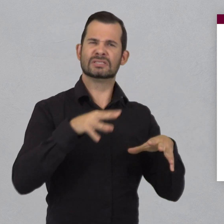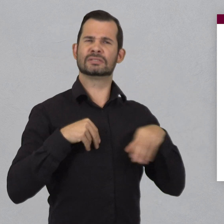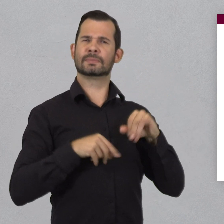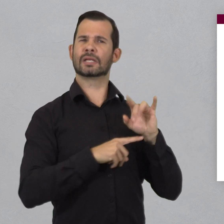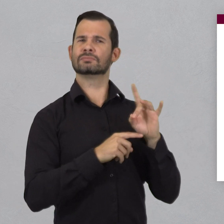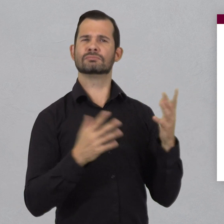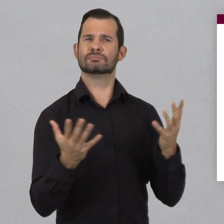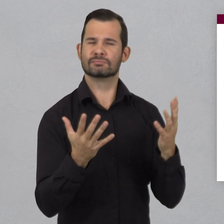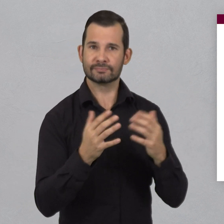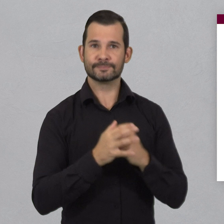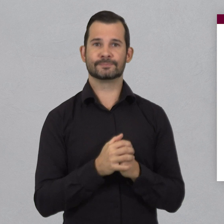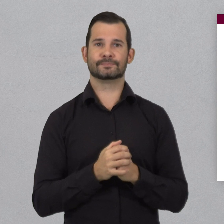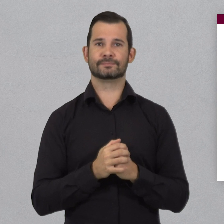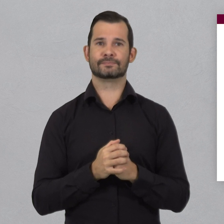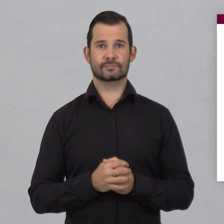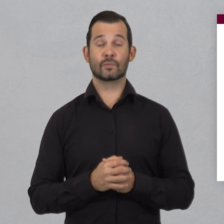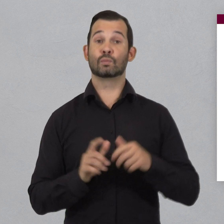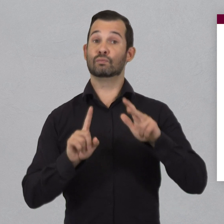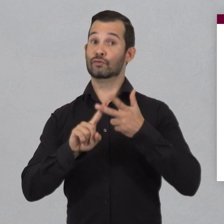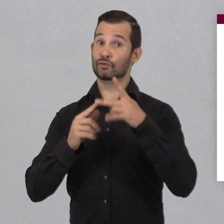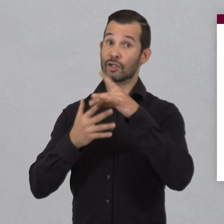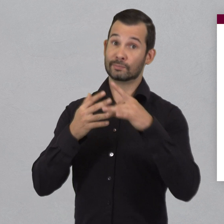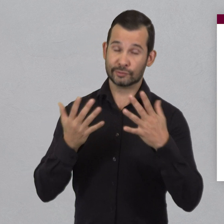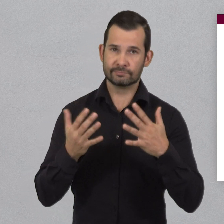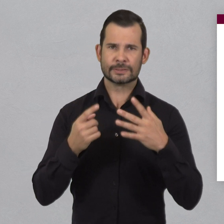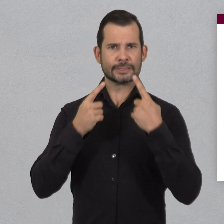accepted ID. OPTION 3: